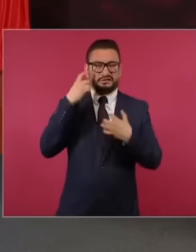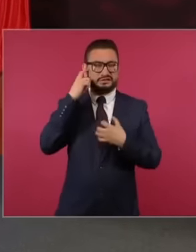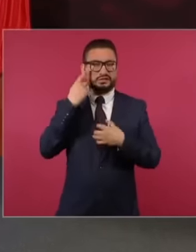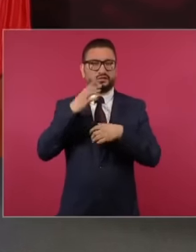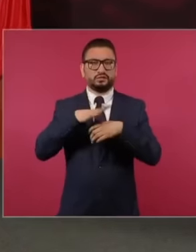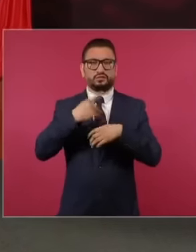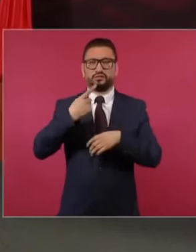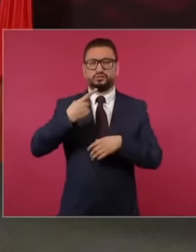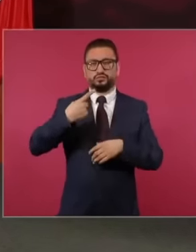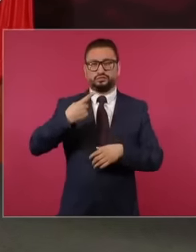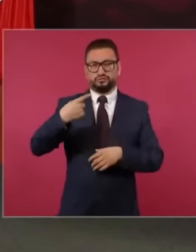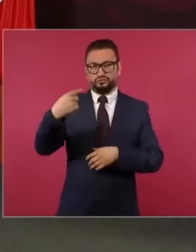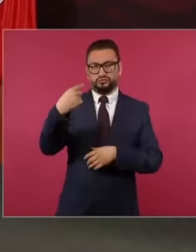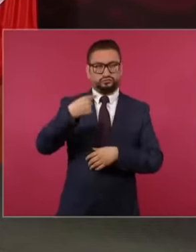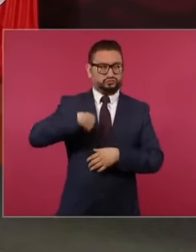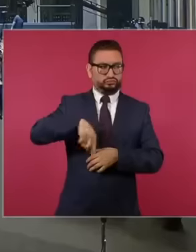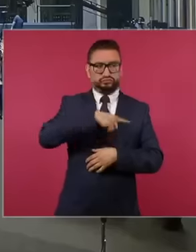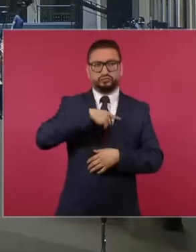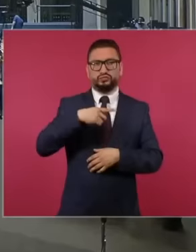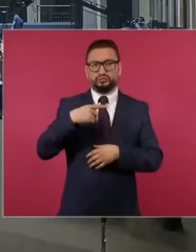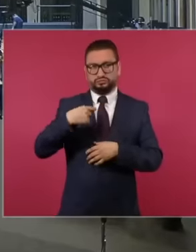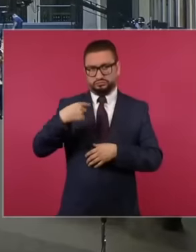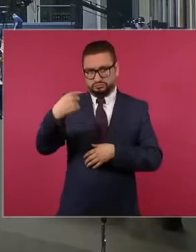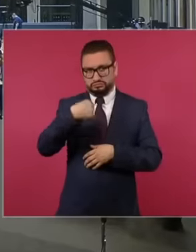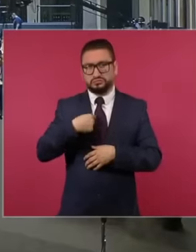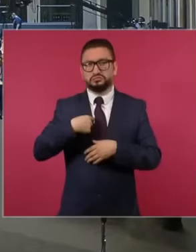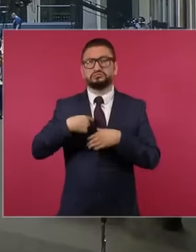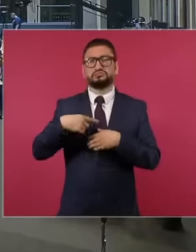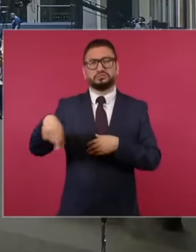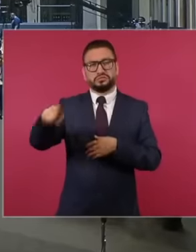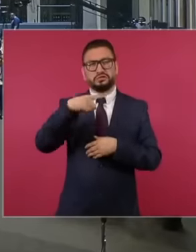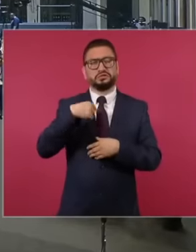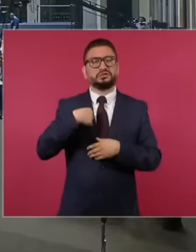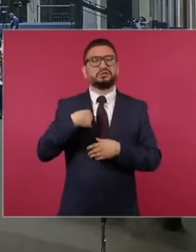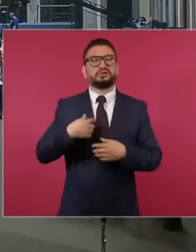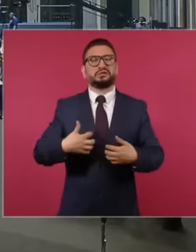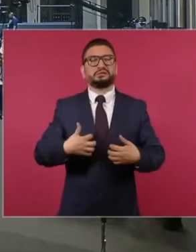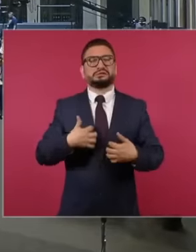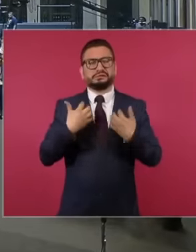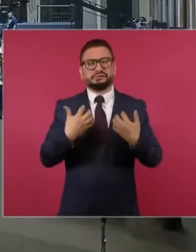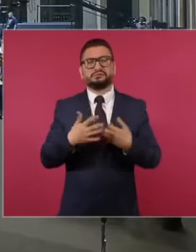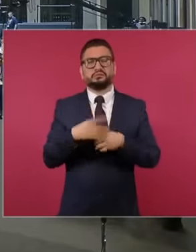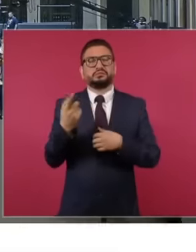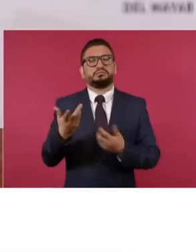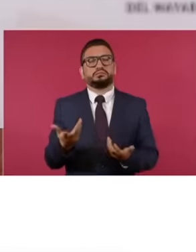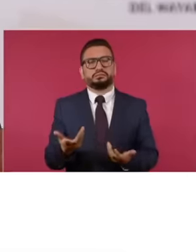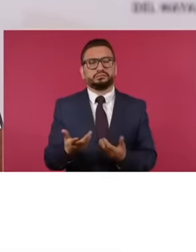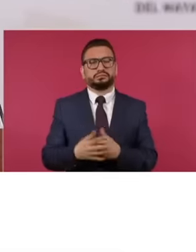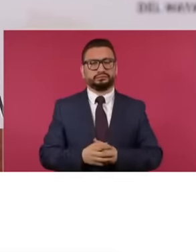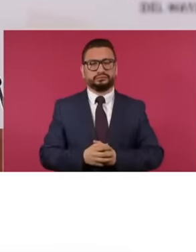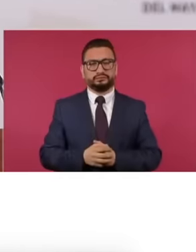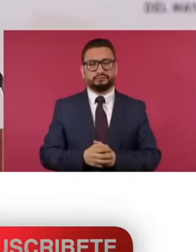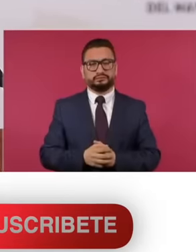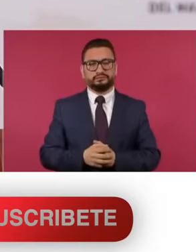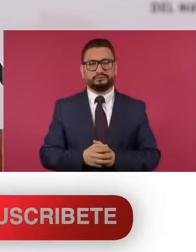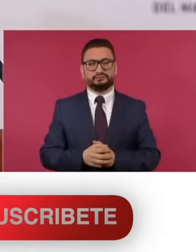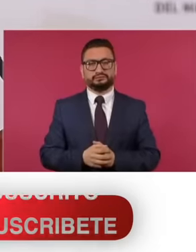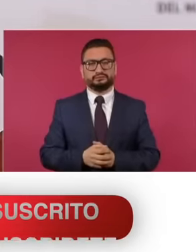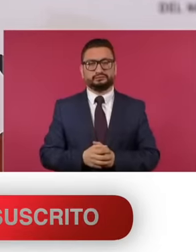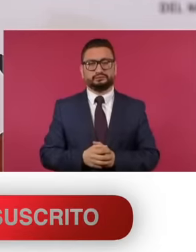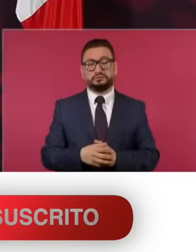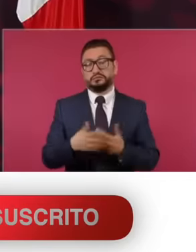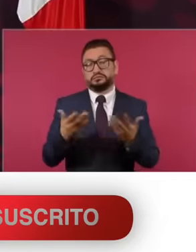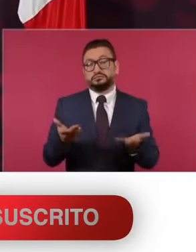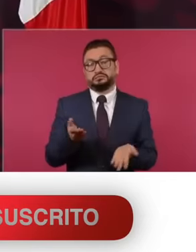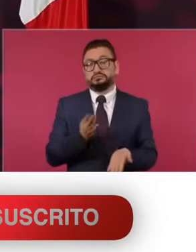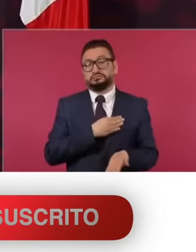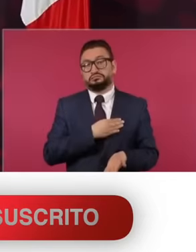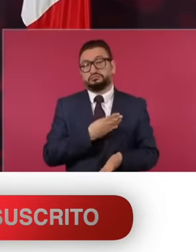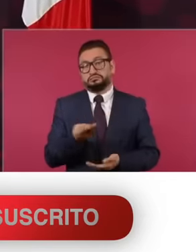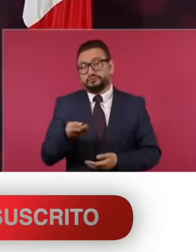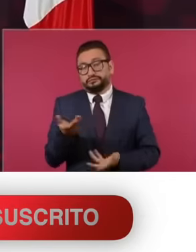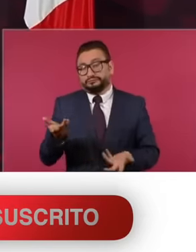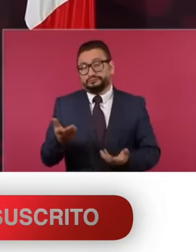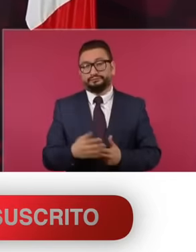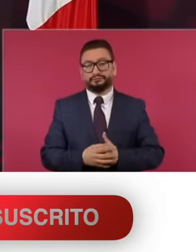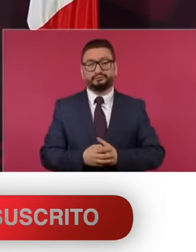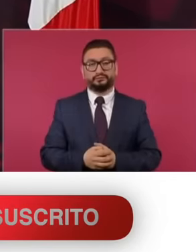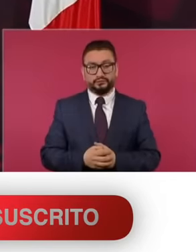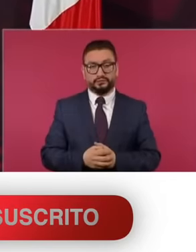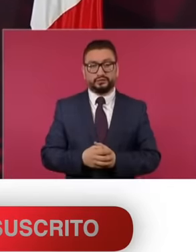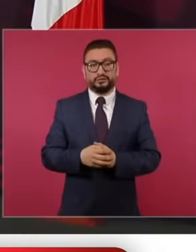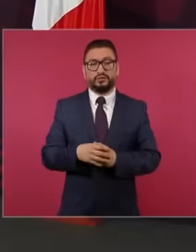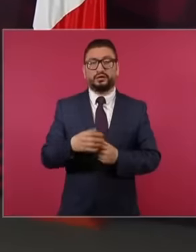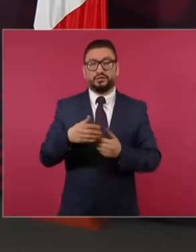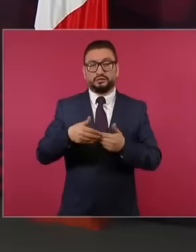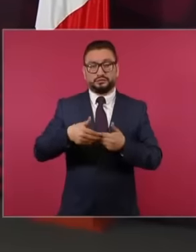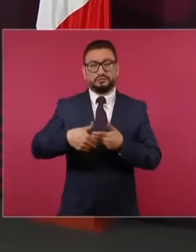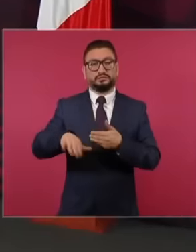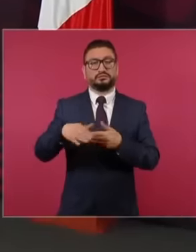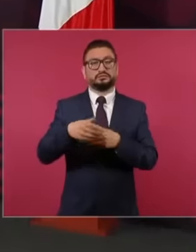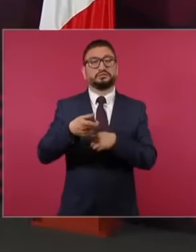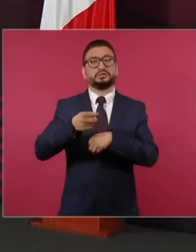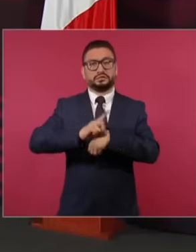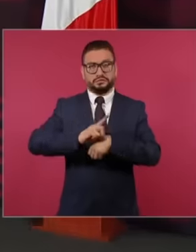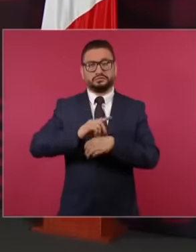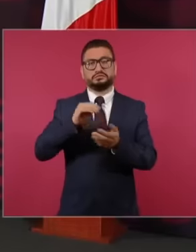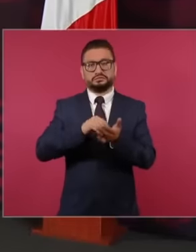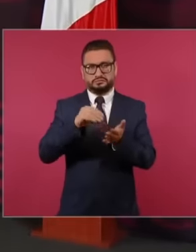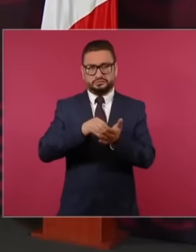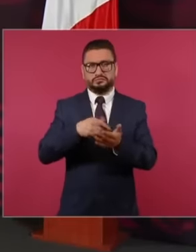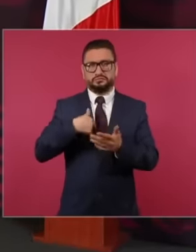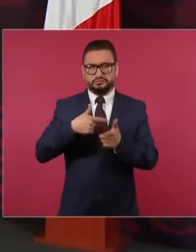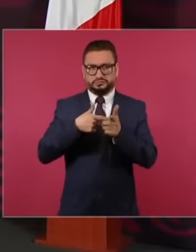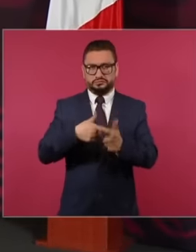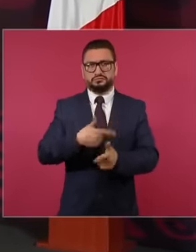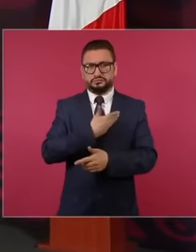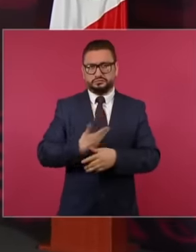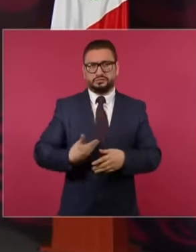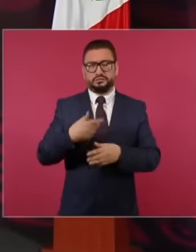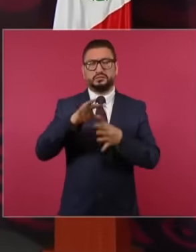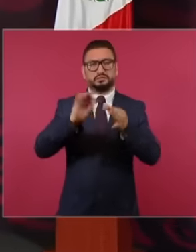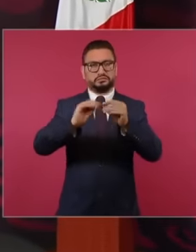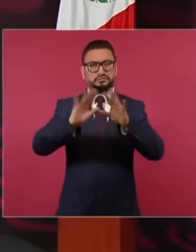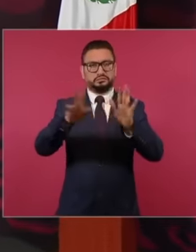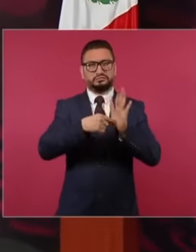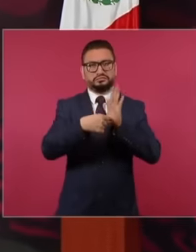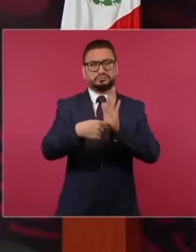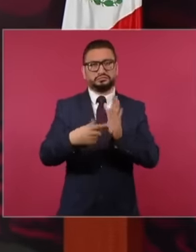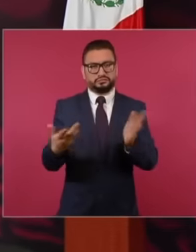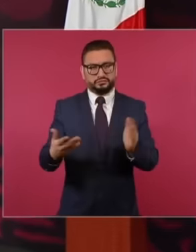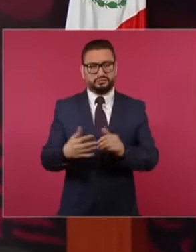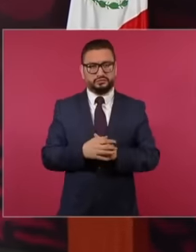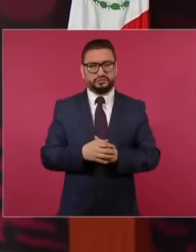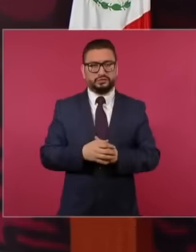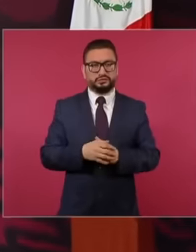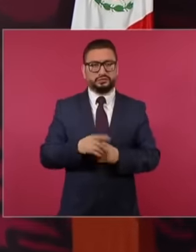with me, but it's good that We still have a few days to clarify all this later.